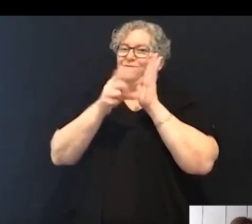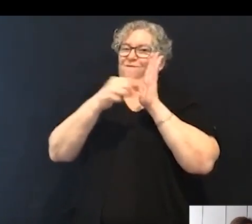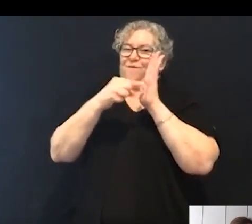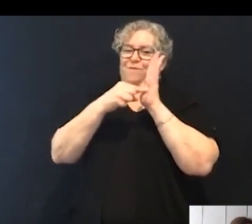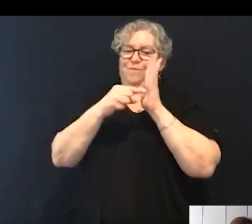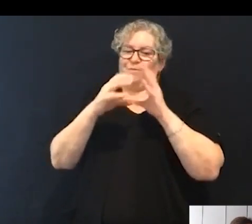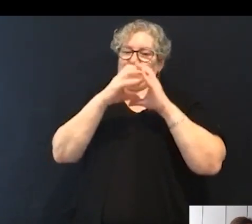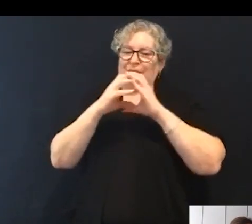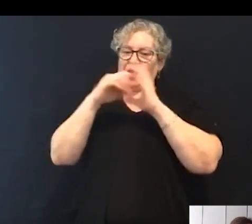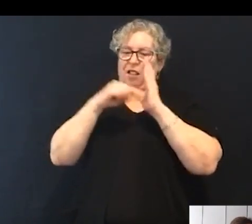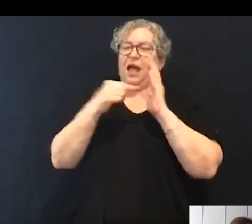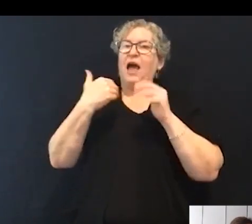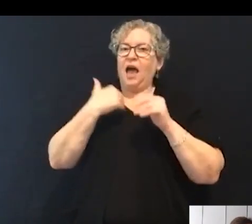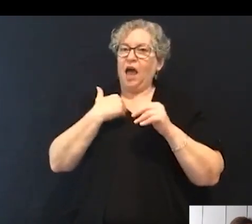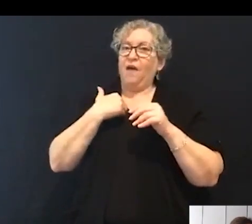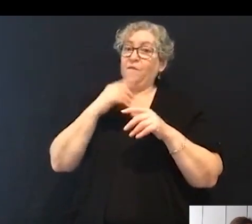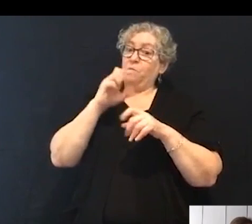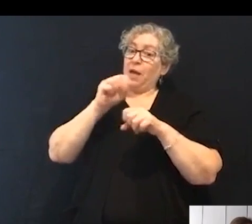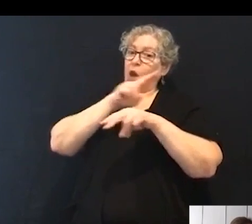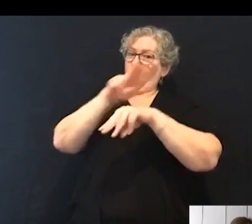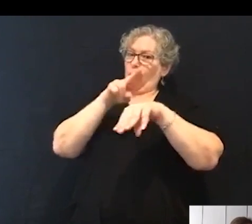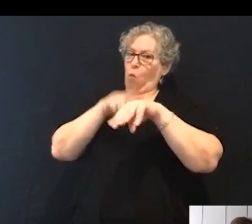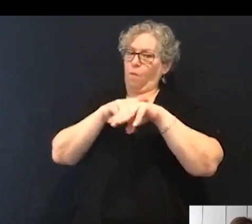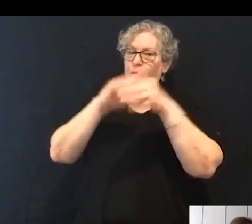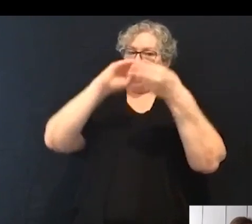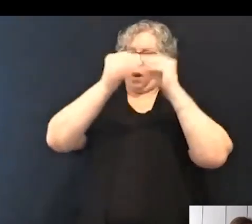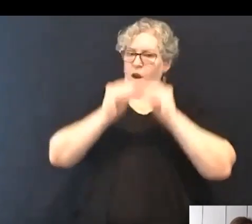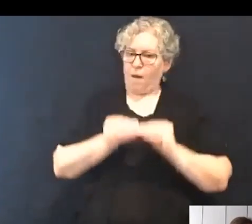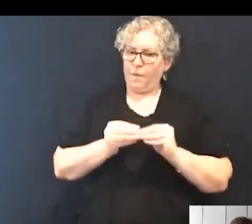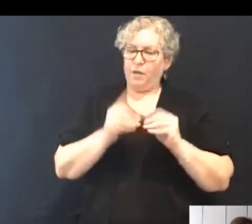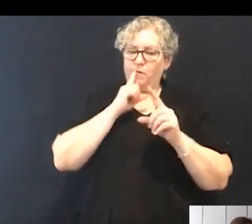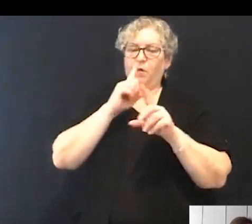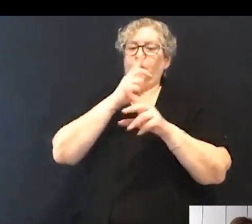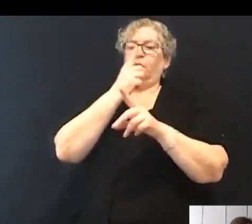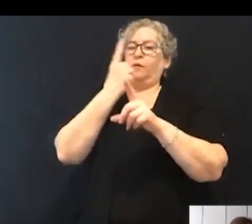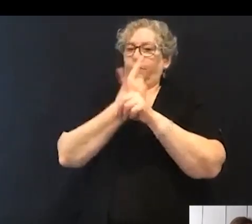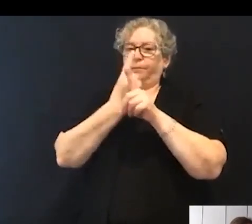has the normal composition. So the normal order, Exon 12, 13,